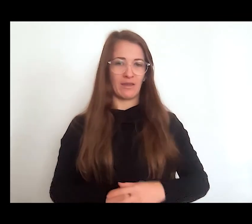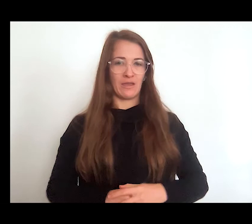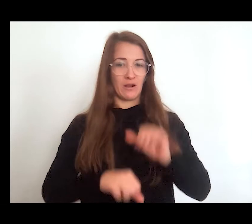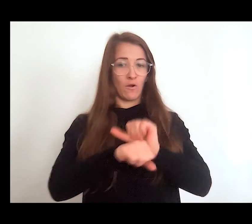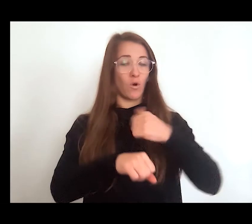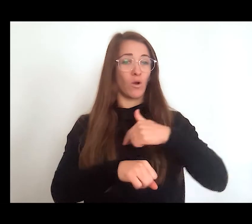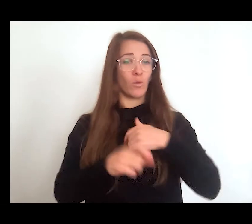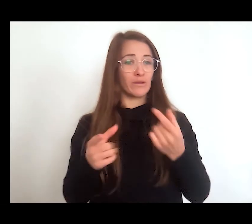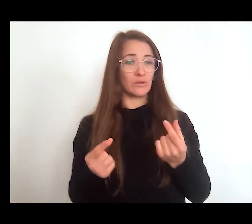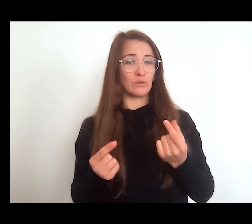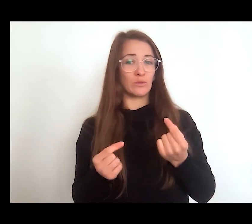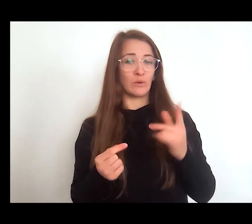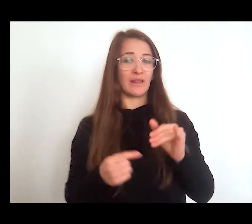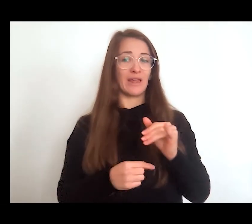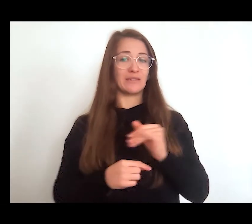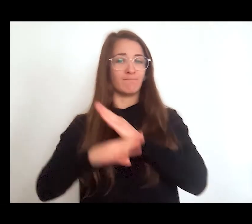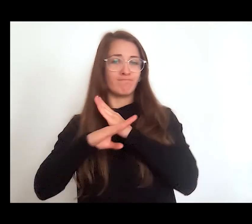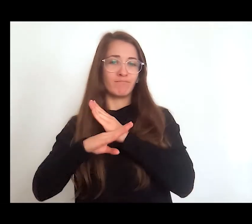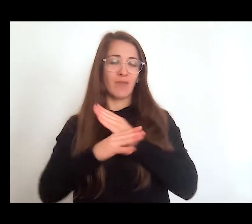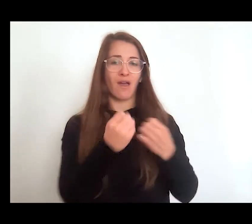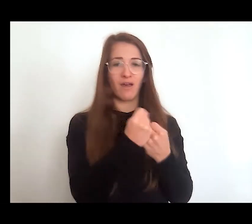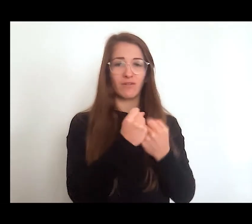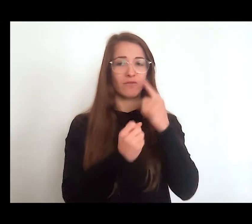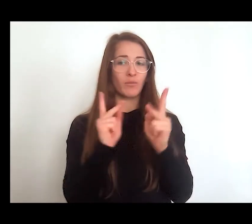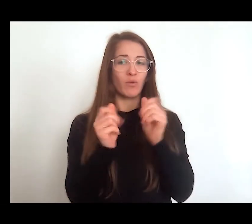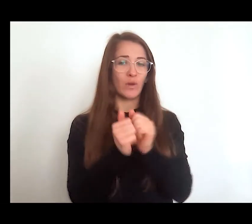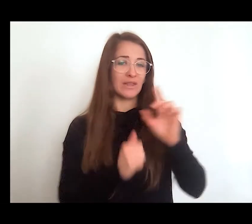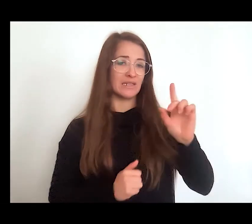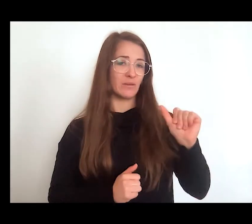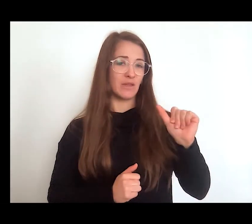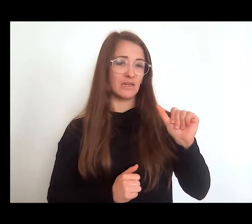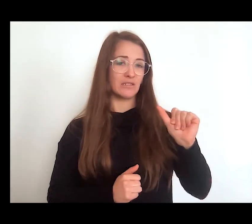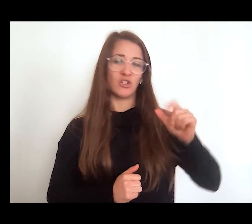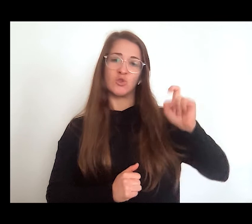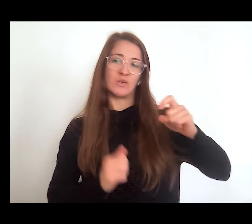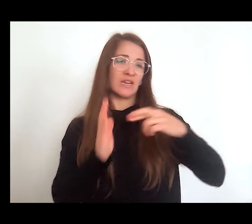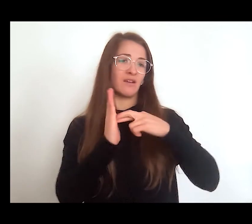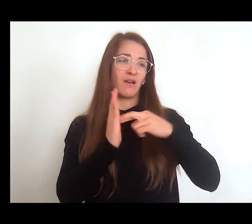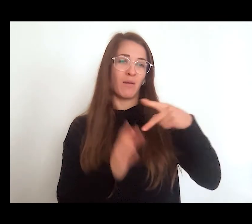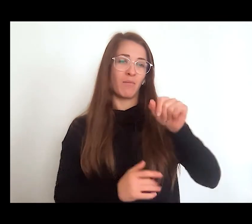ALL CONNECTED AS ONE DRNY COMMUNITY. THE WORK THAT WE DO PROTECTION